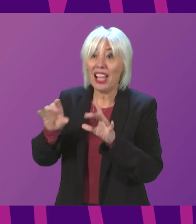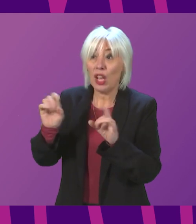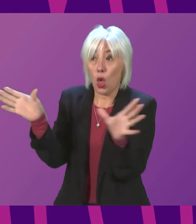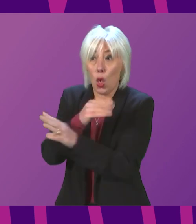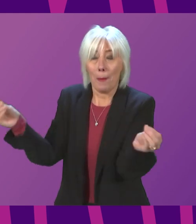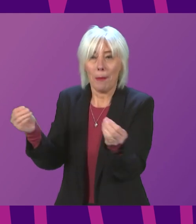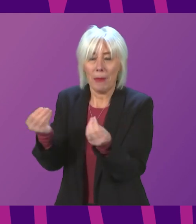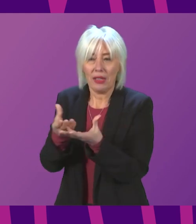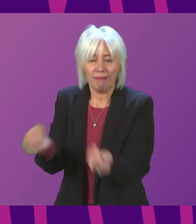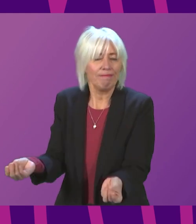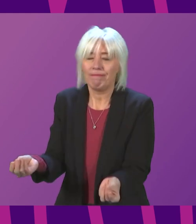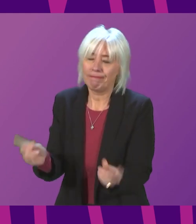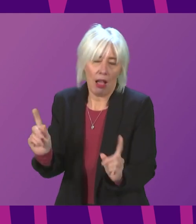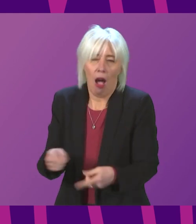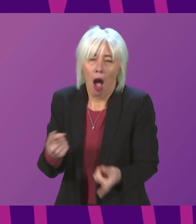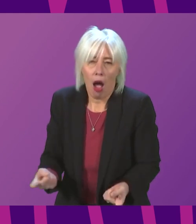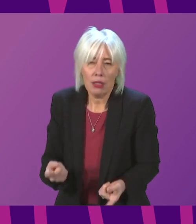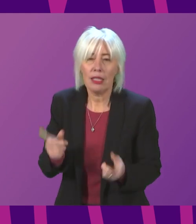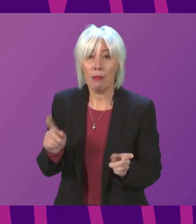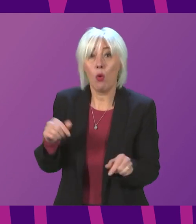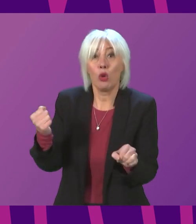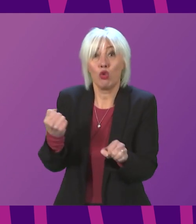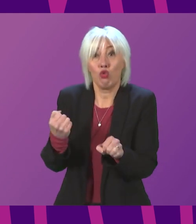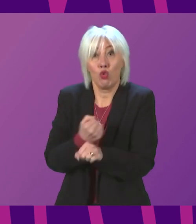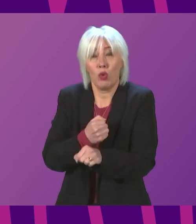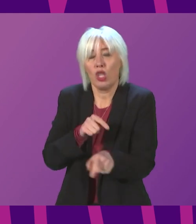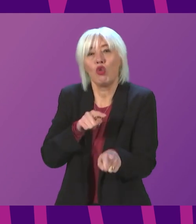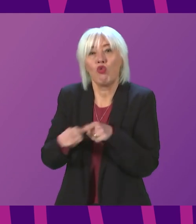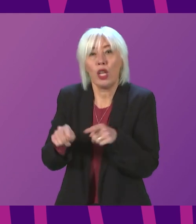but everything that we are doing is about trying to reduce the burdens as much as possible.